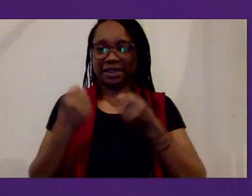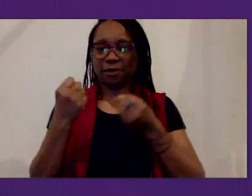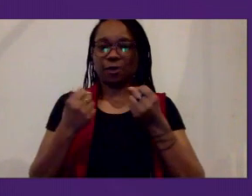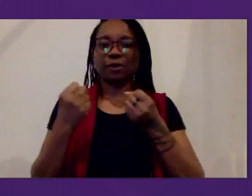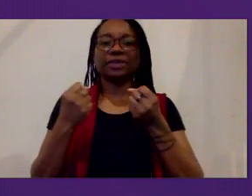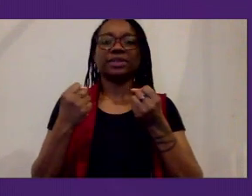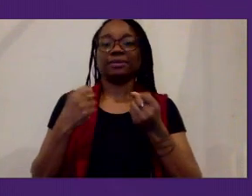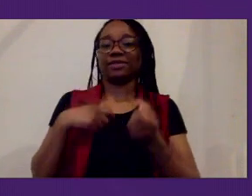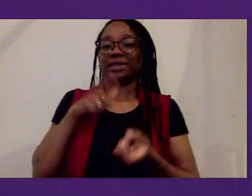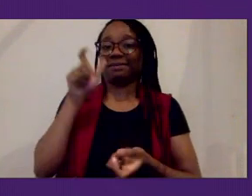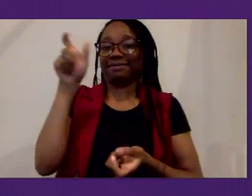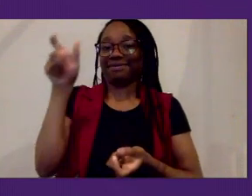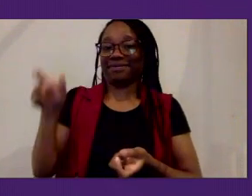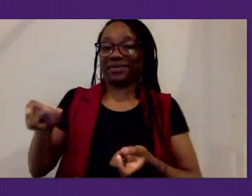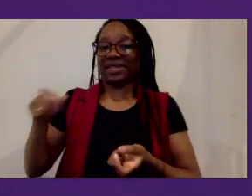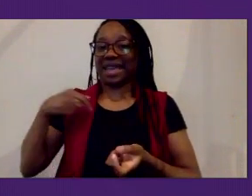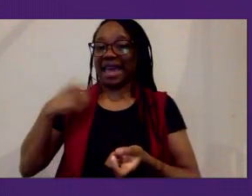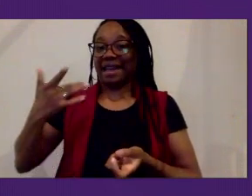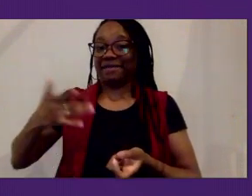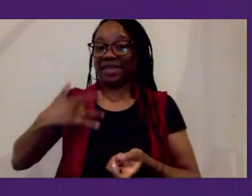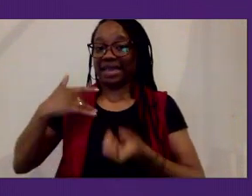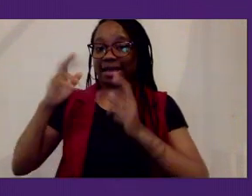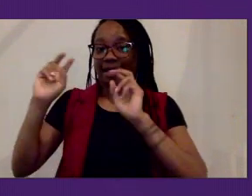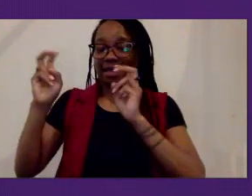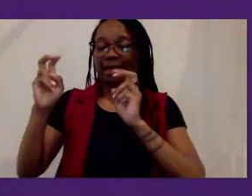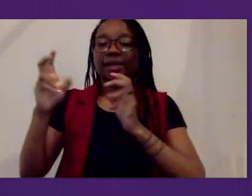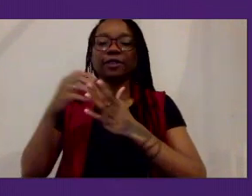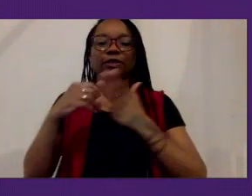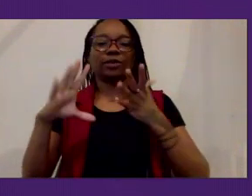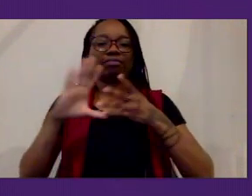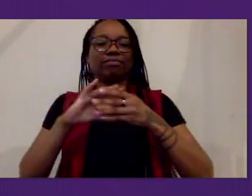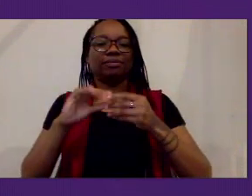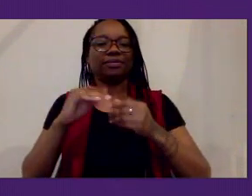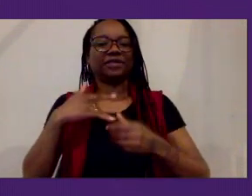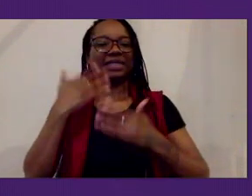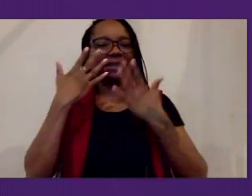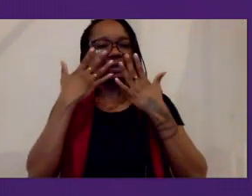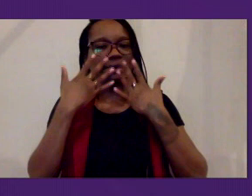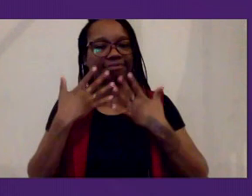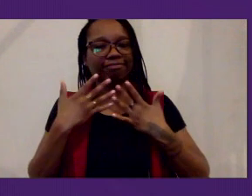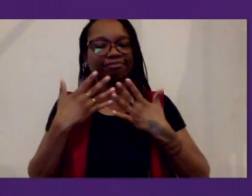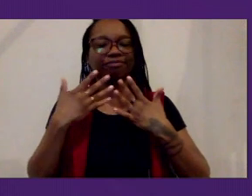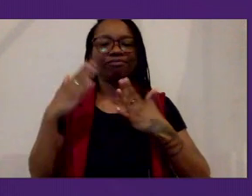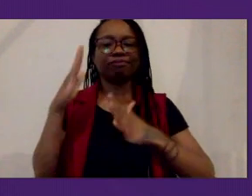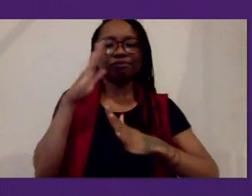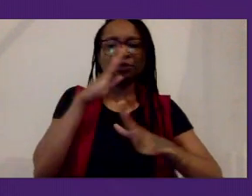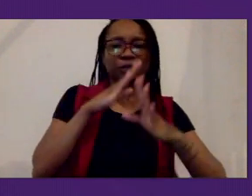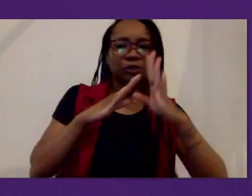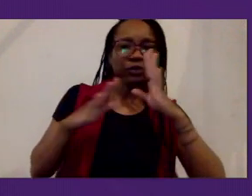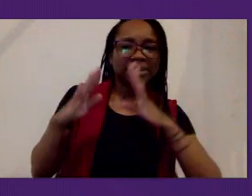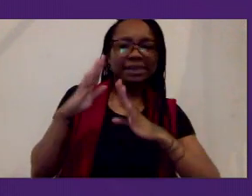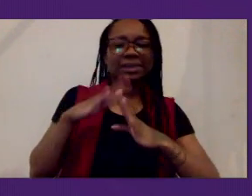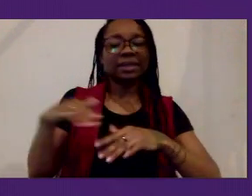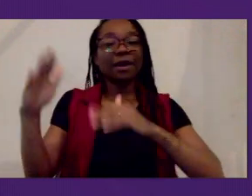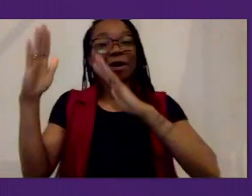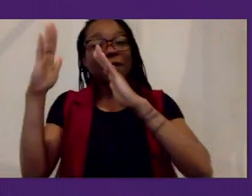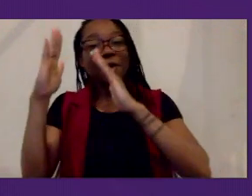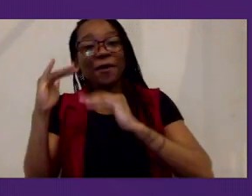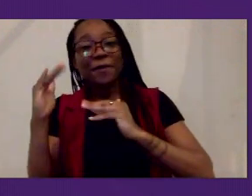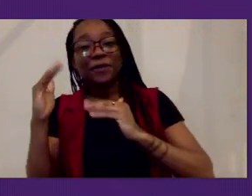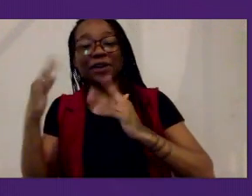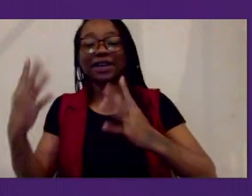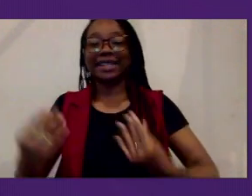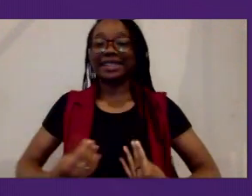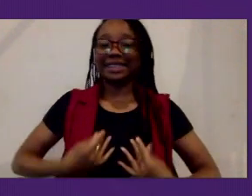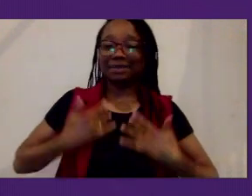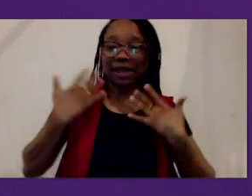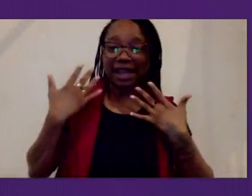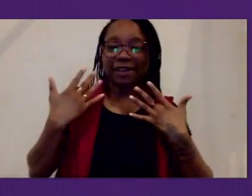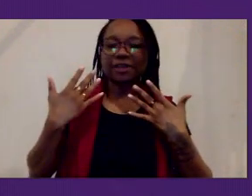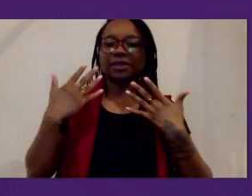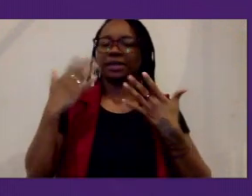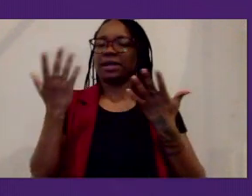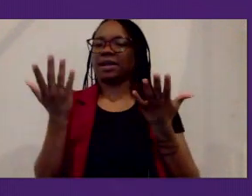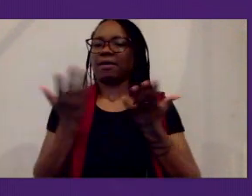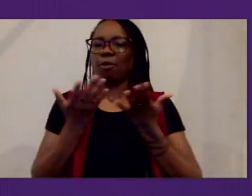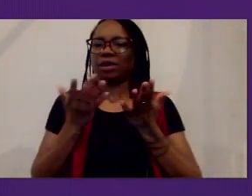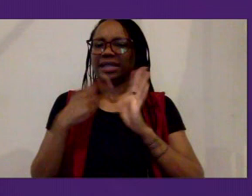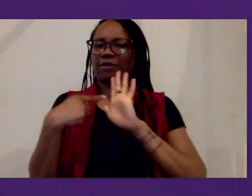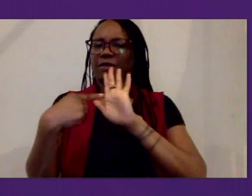student reported feeling sad, worried, hopeful, inspired. And what did this reveal? I'm not alone.